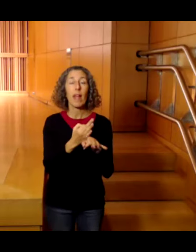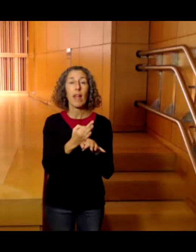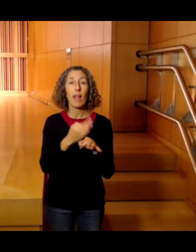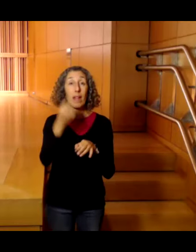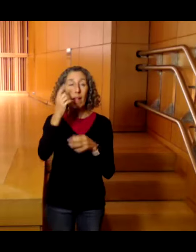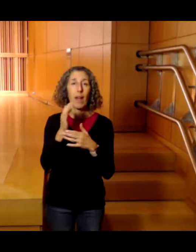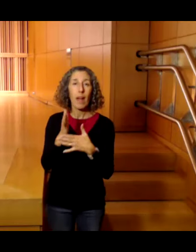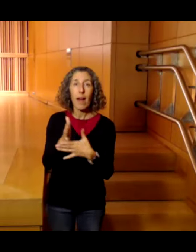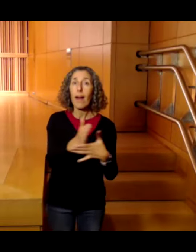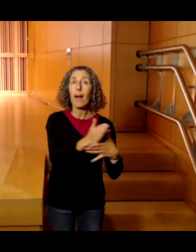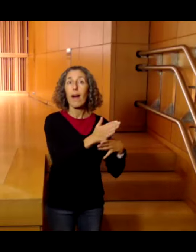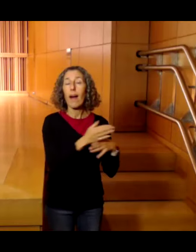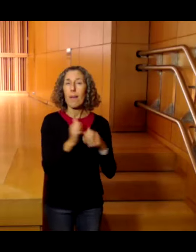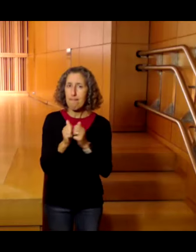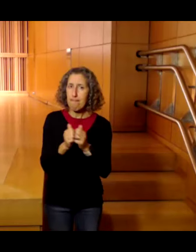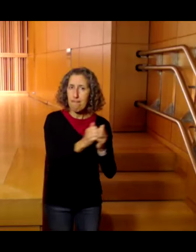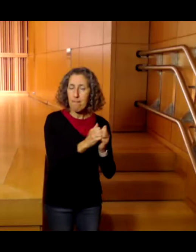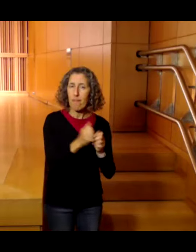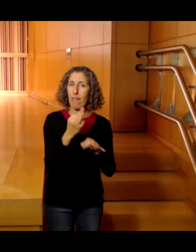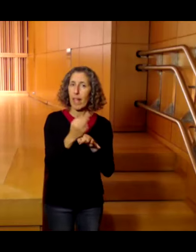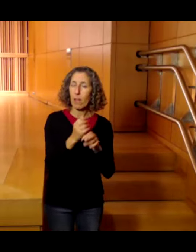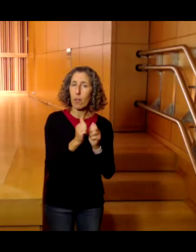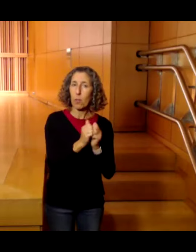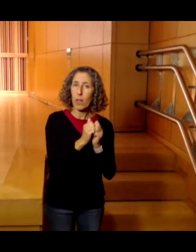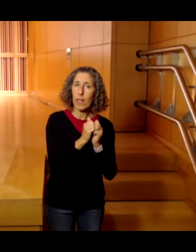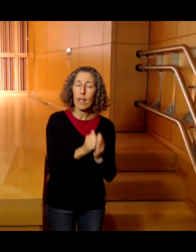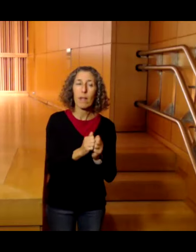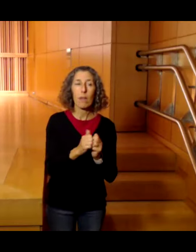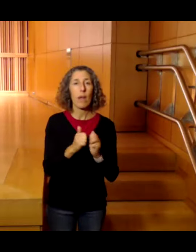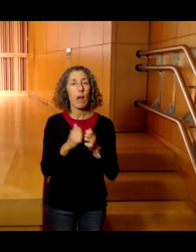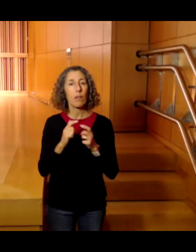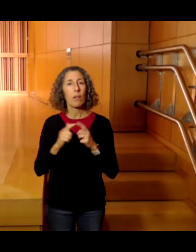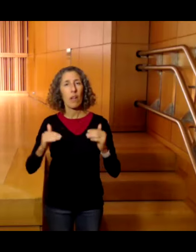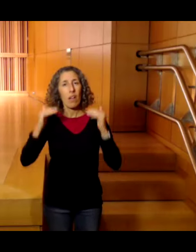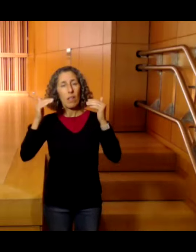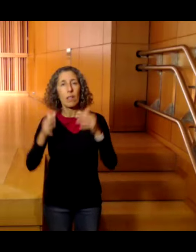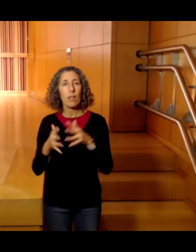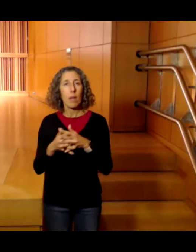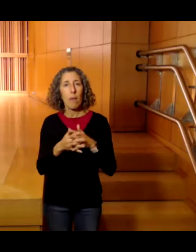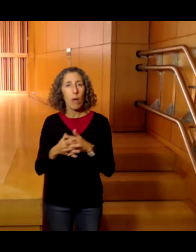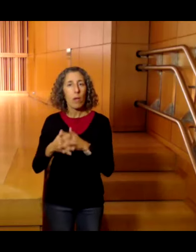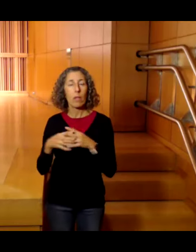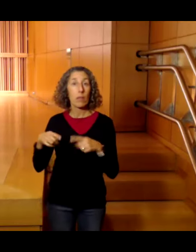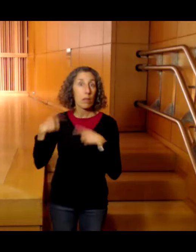but also that we might very well profit from closer examination of established forms of ritual, including.